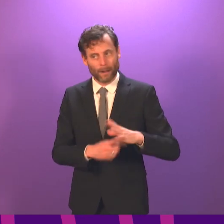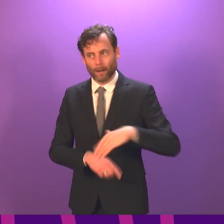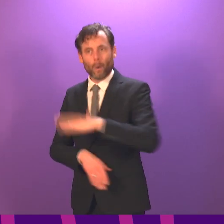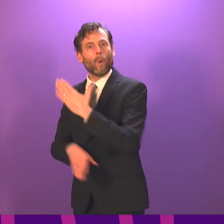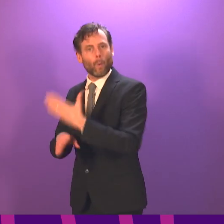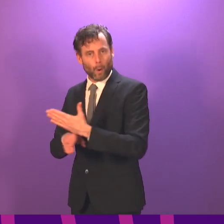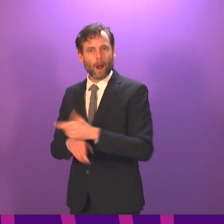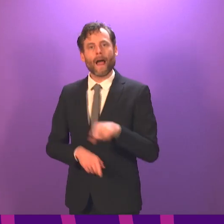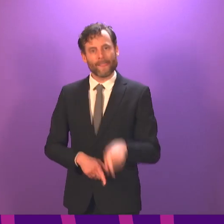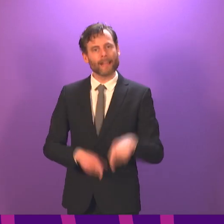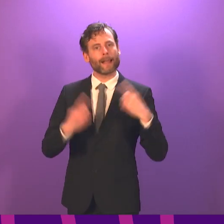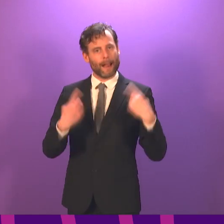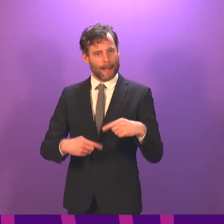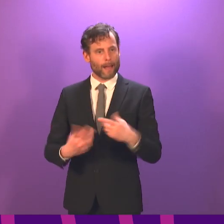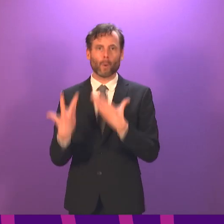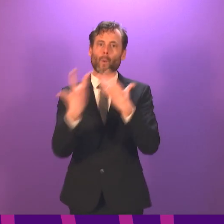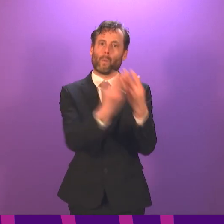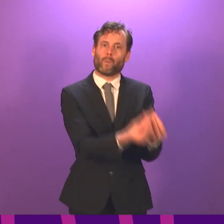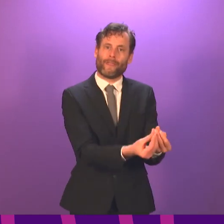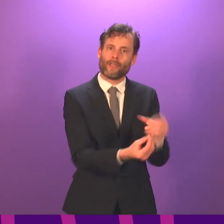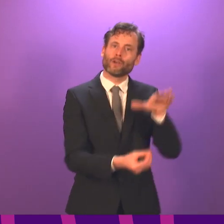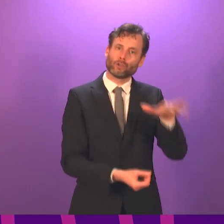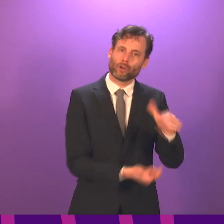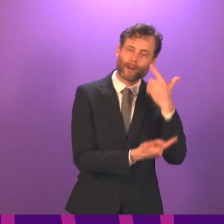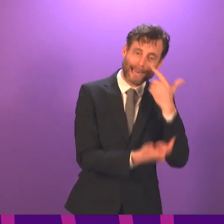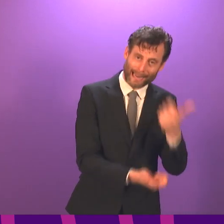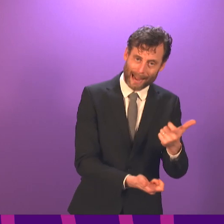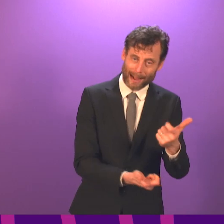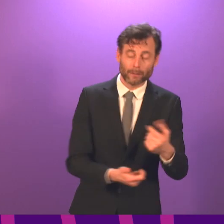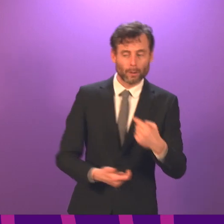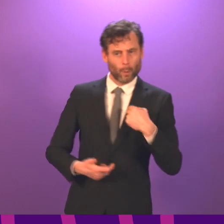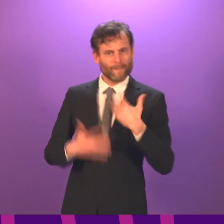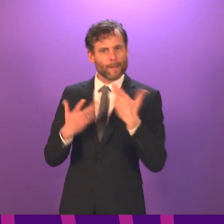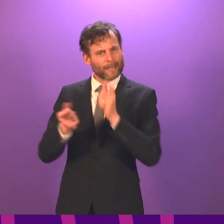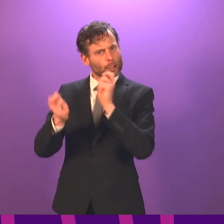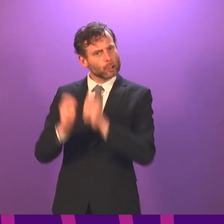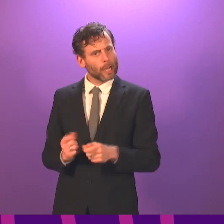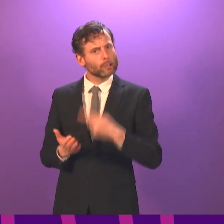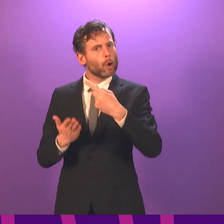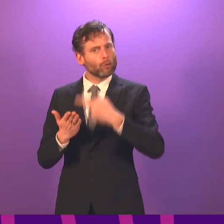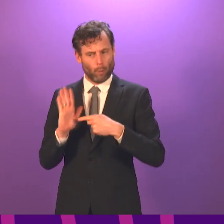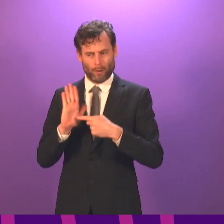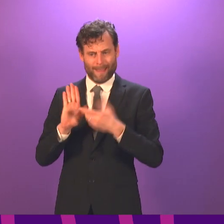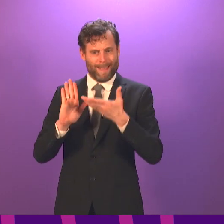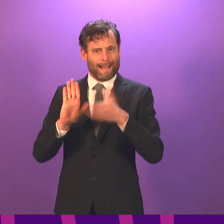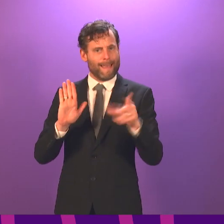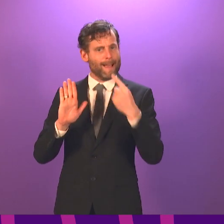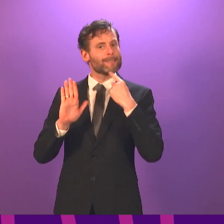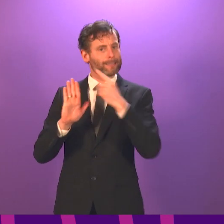of the reasons why other Governments have made changes in that regard too. As I set